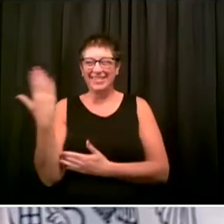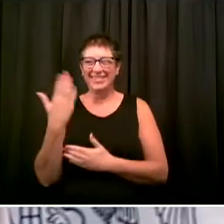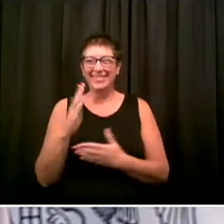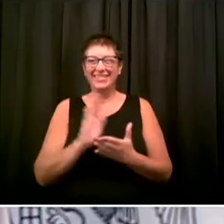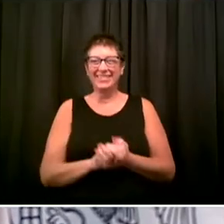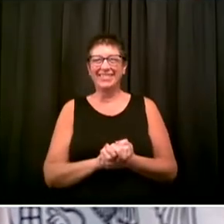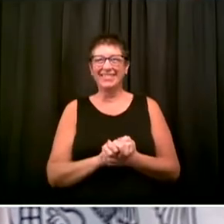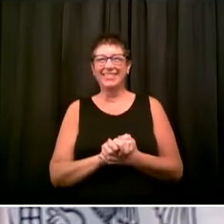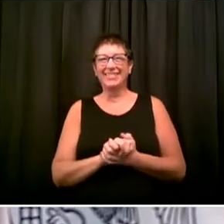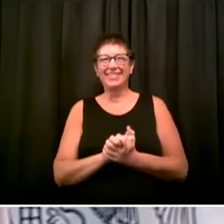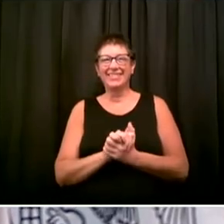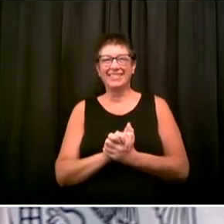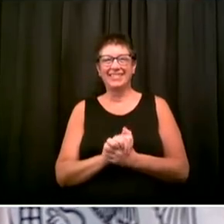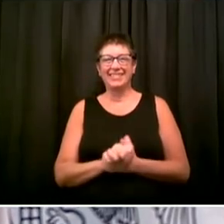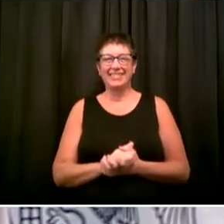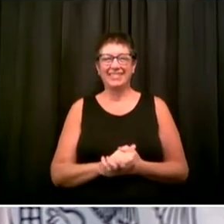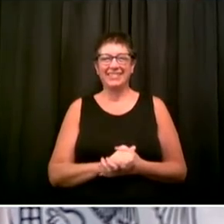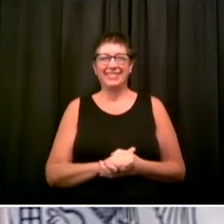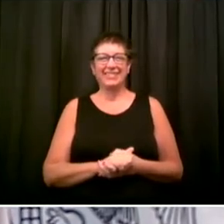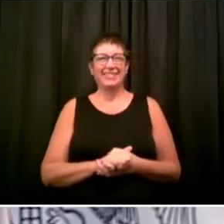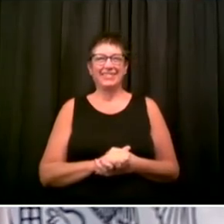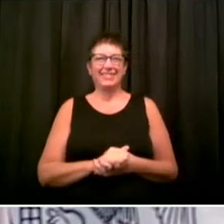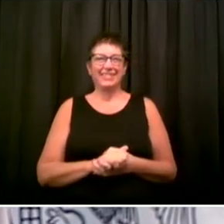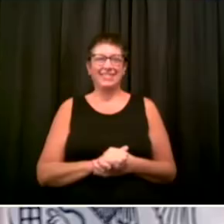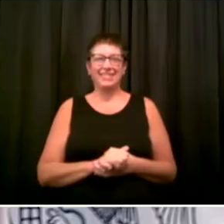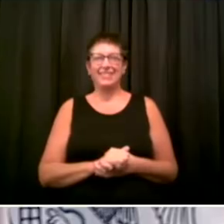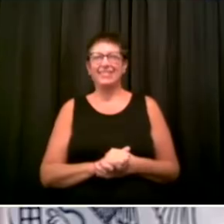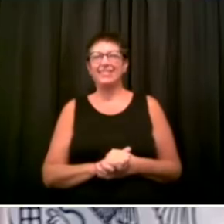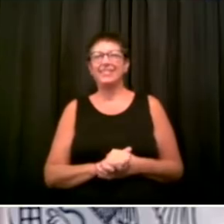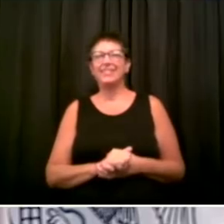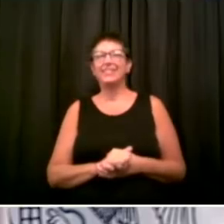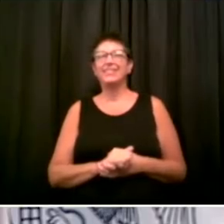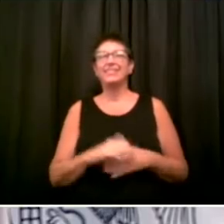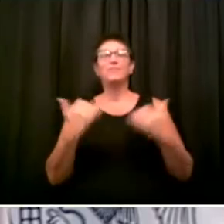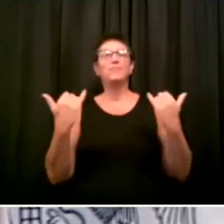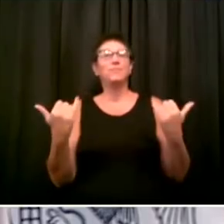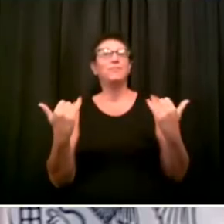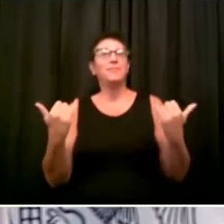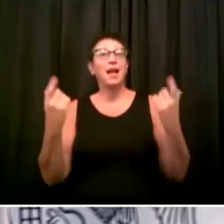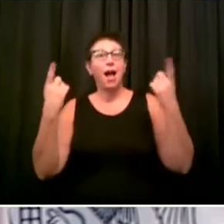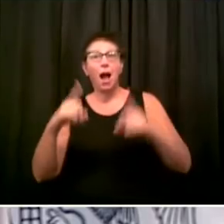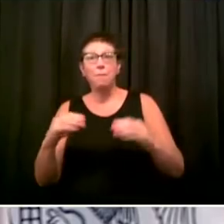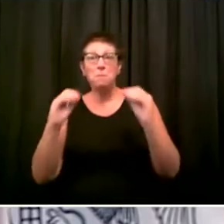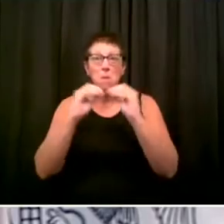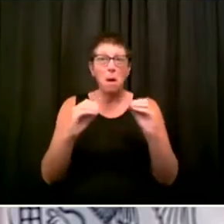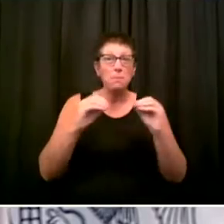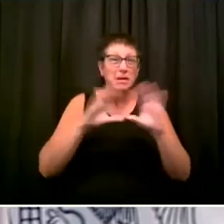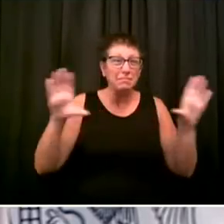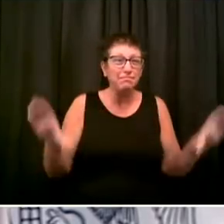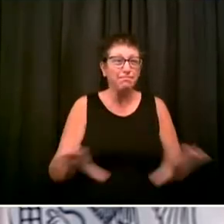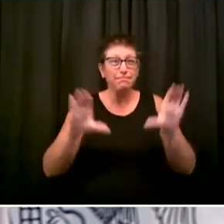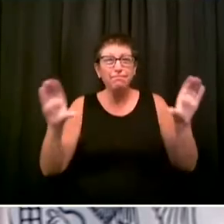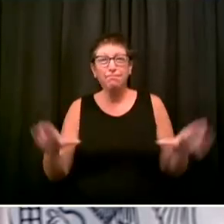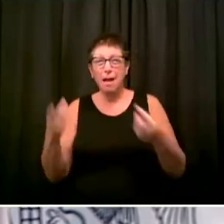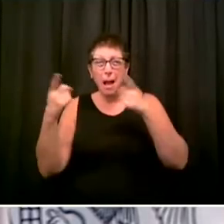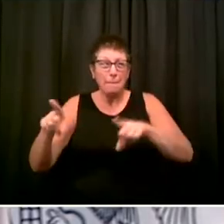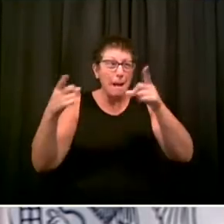GOOD MORNING.